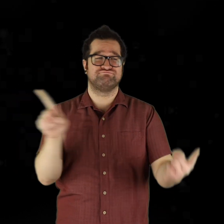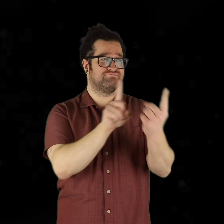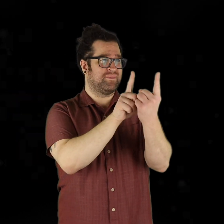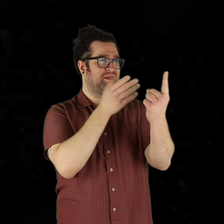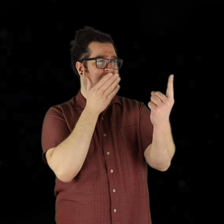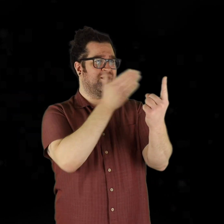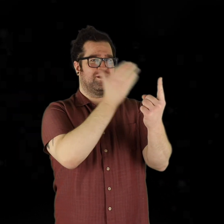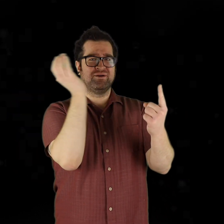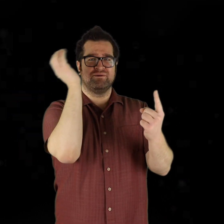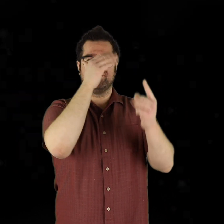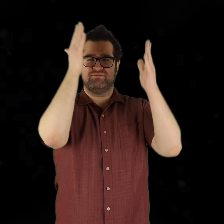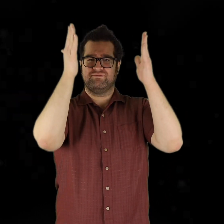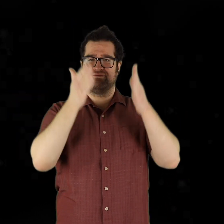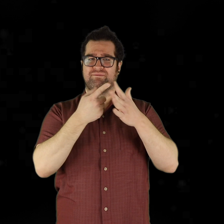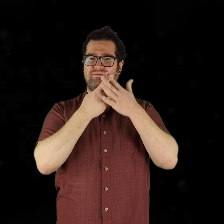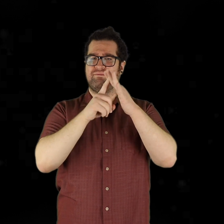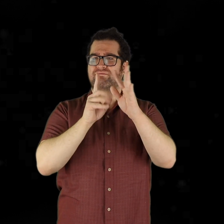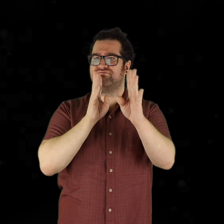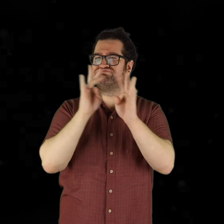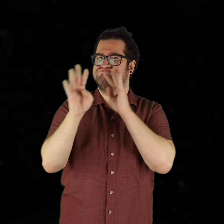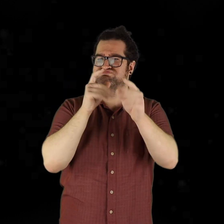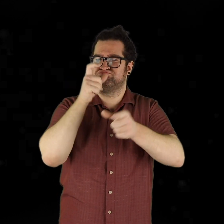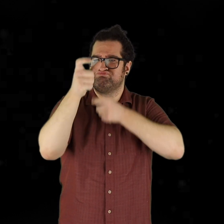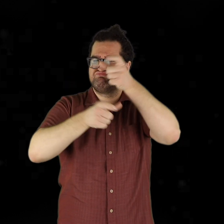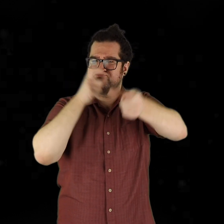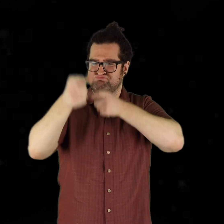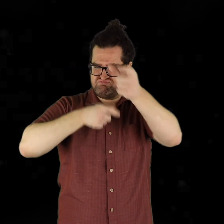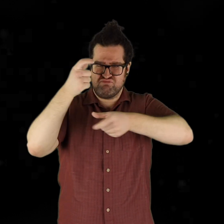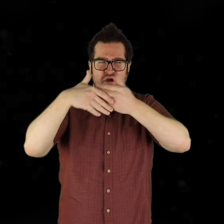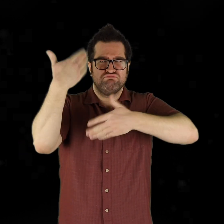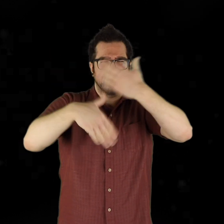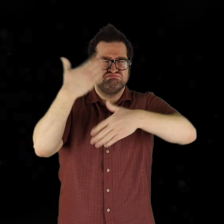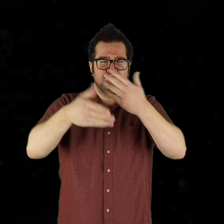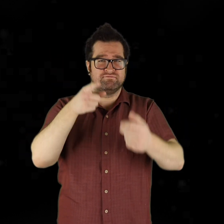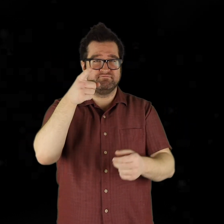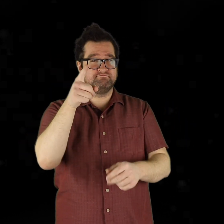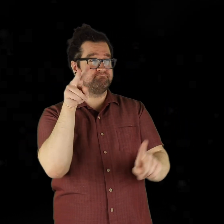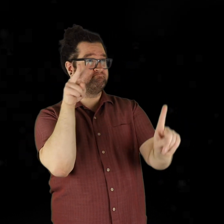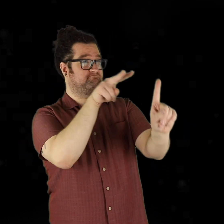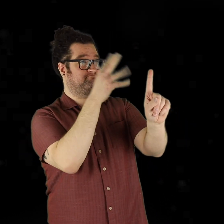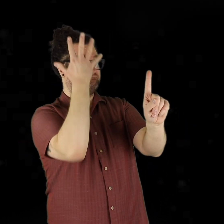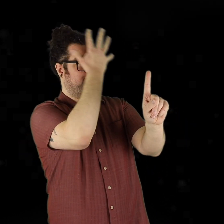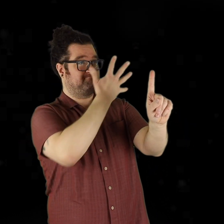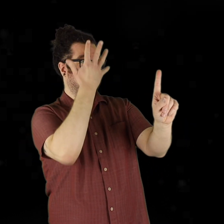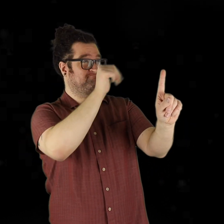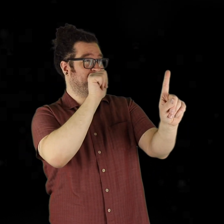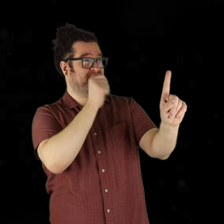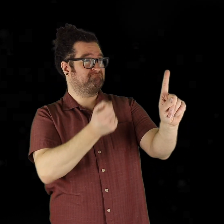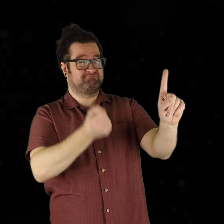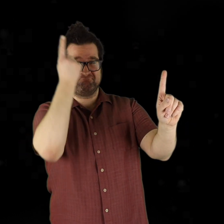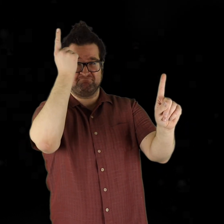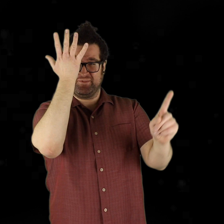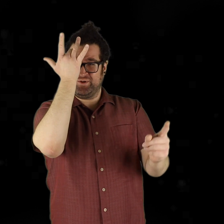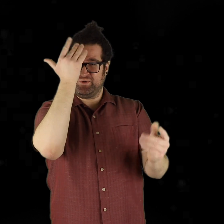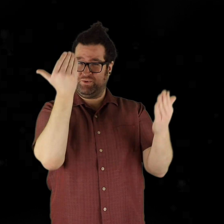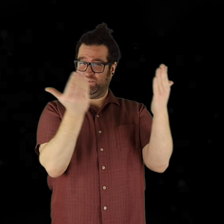To meet with a stranger who opens his mouth- And speaks out a line at a rapid pace; And you can't understand the look in his face